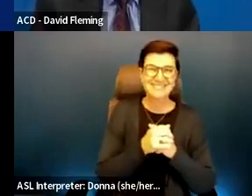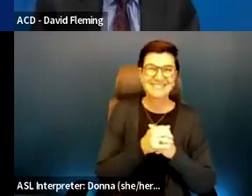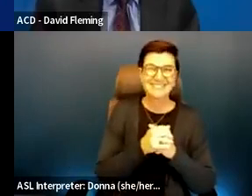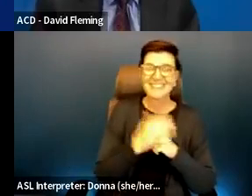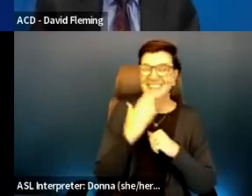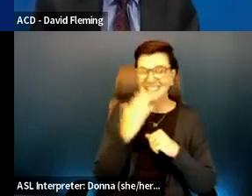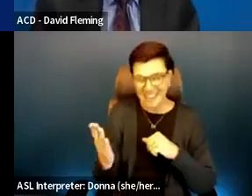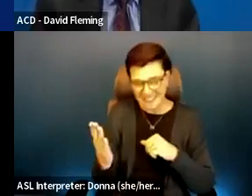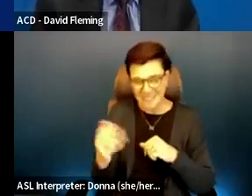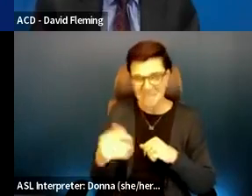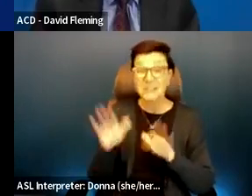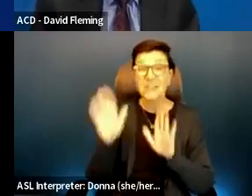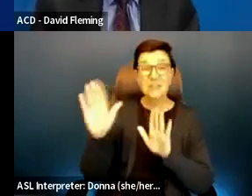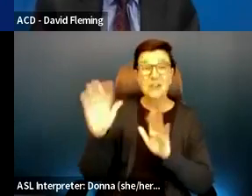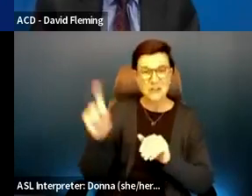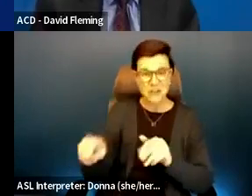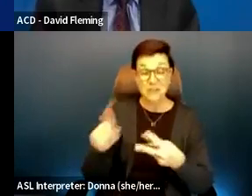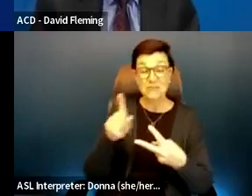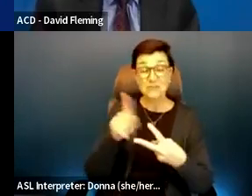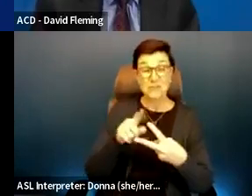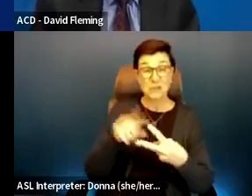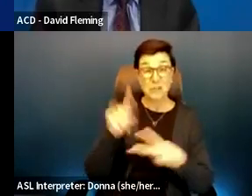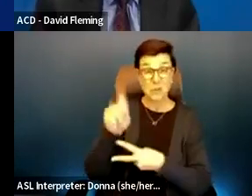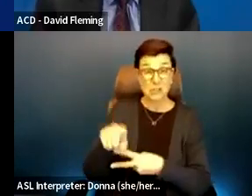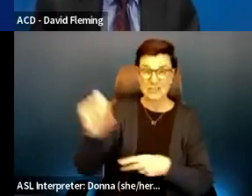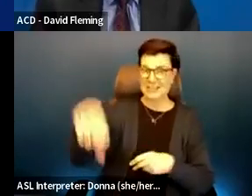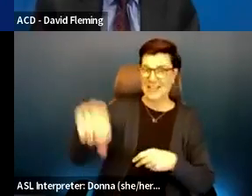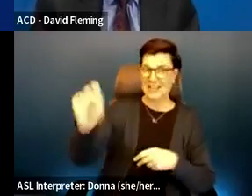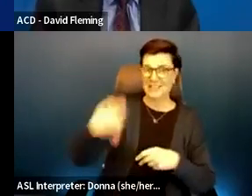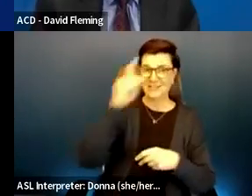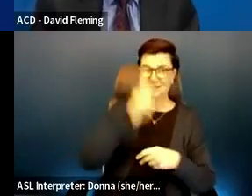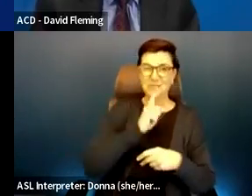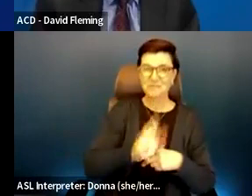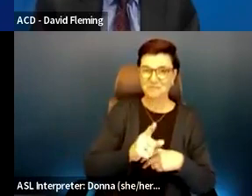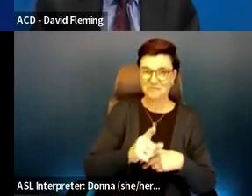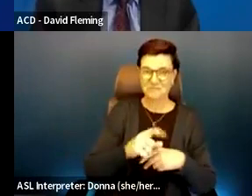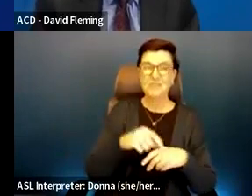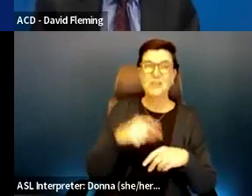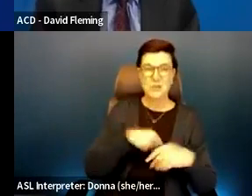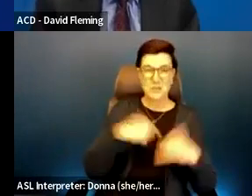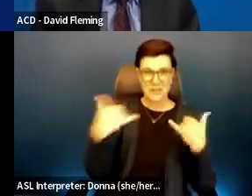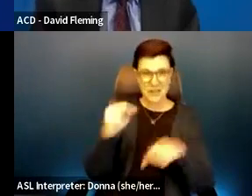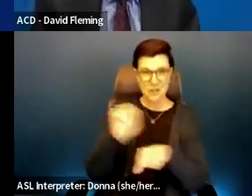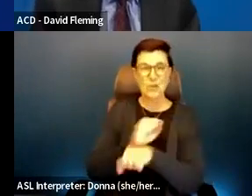So to your first question, yes, absolutely. We are working with FAB.